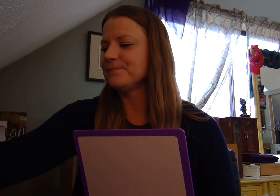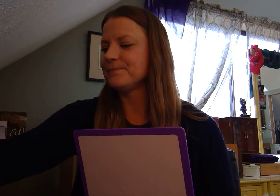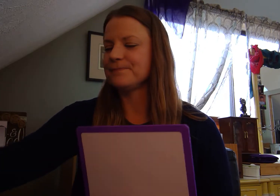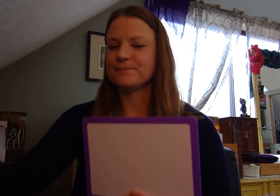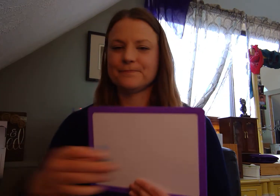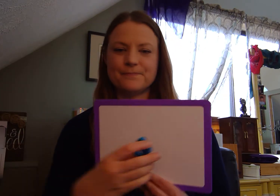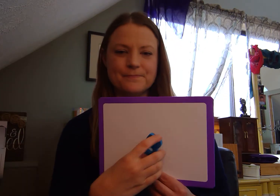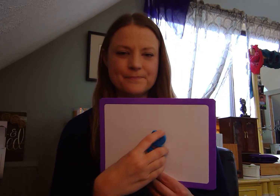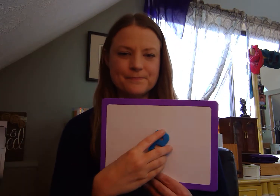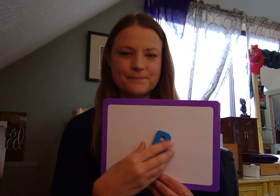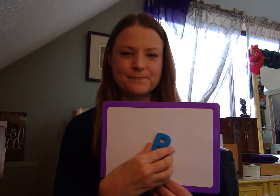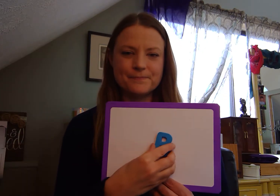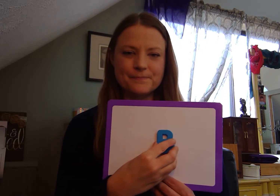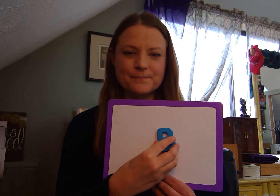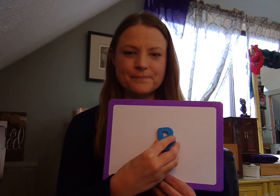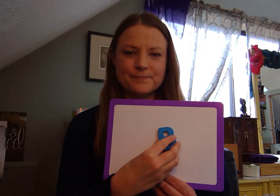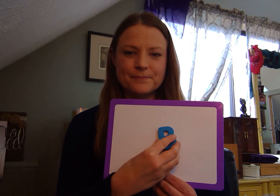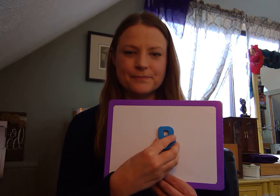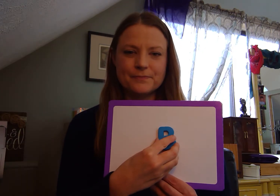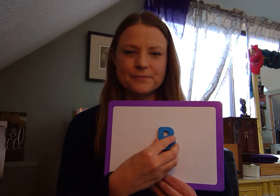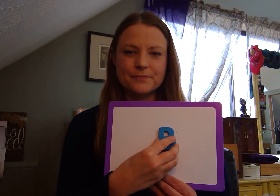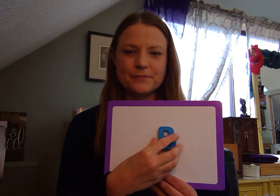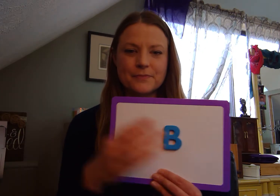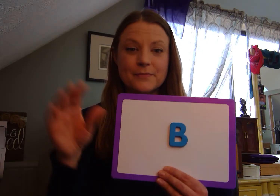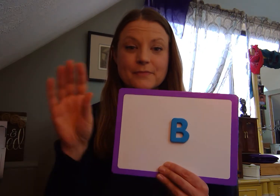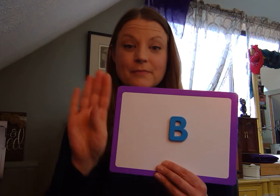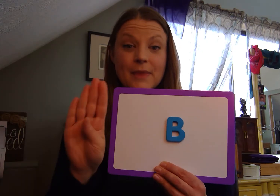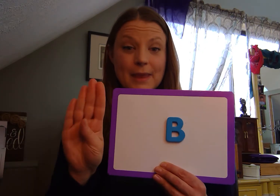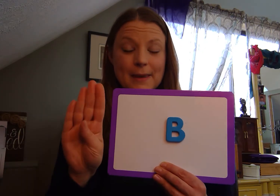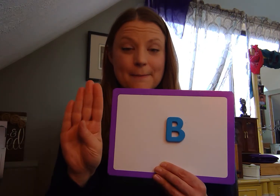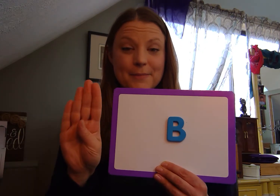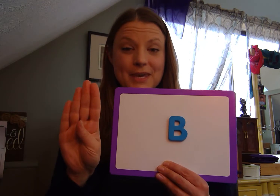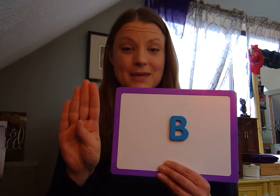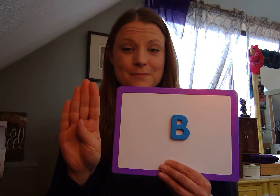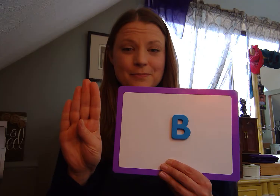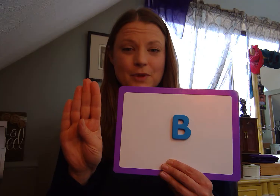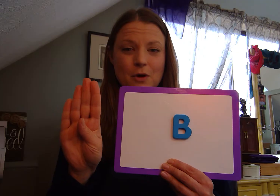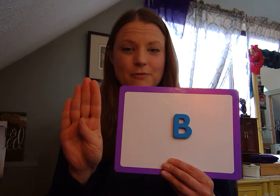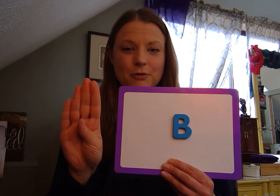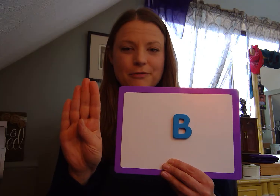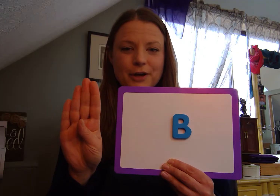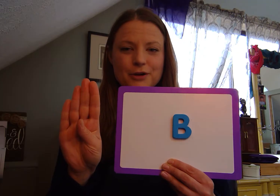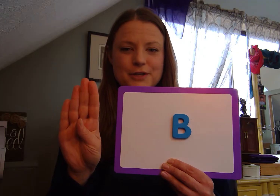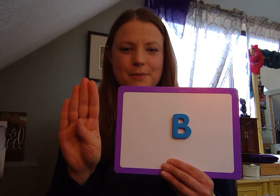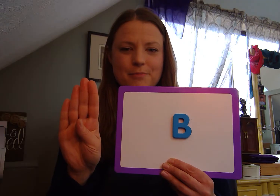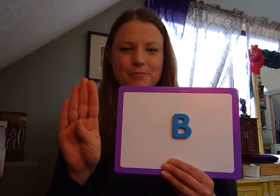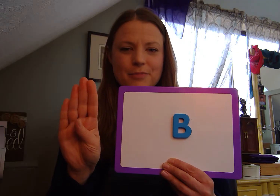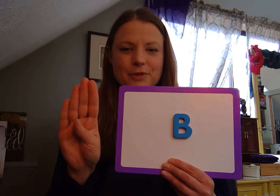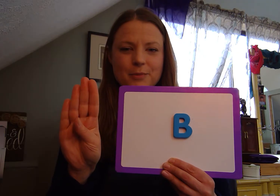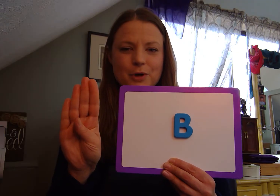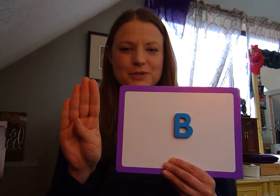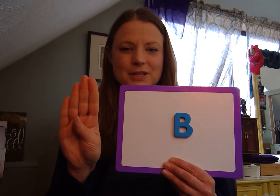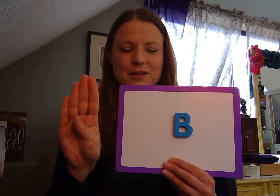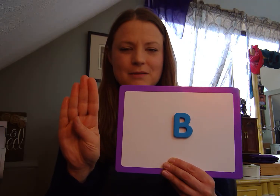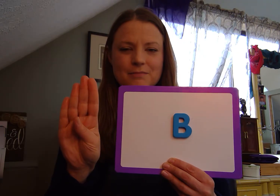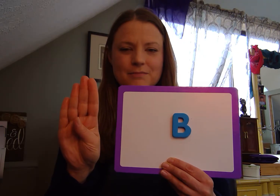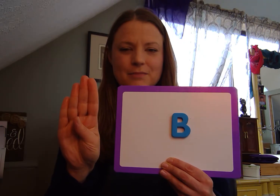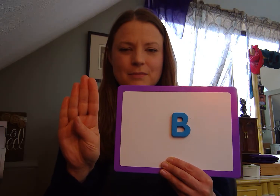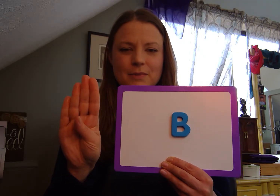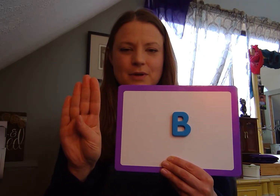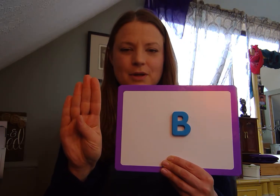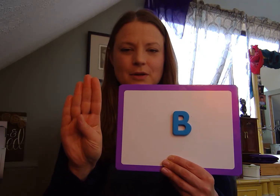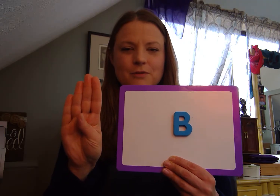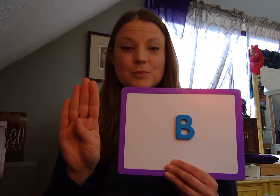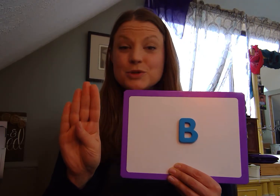B all four fingers up thumb goes in